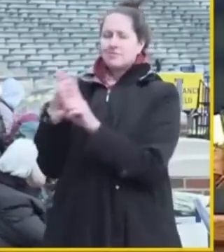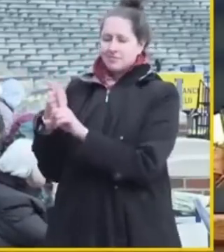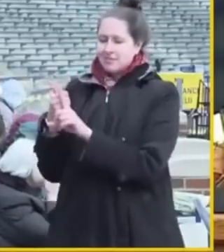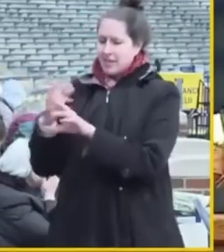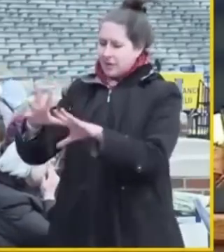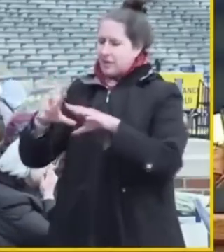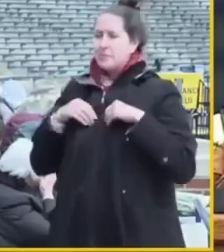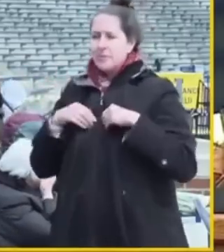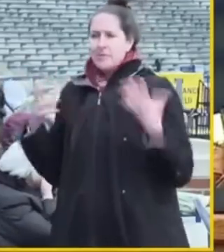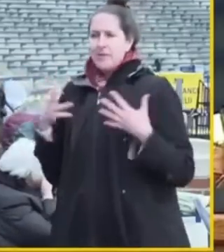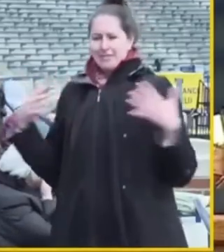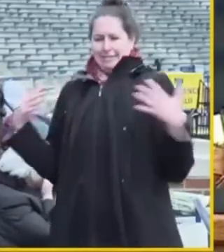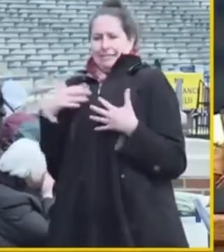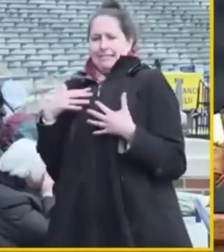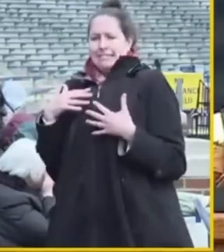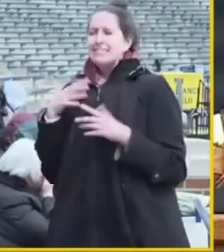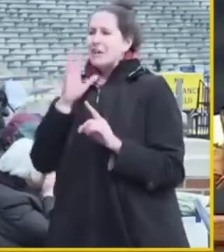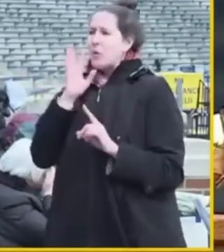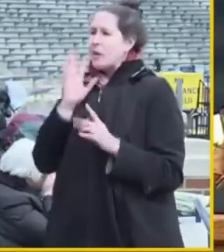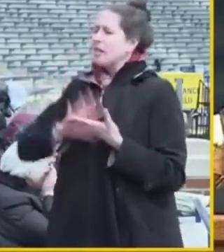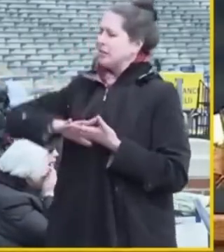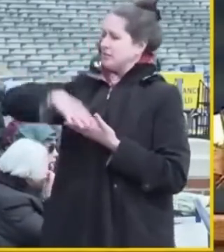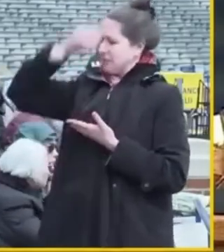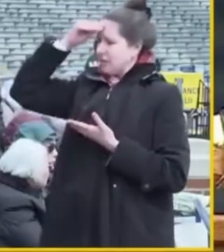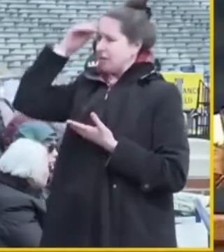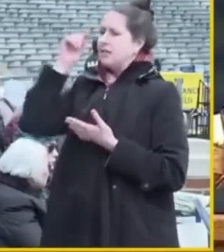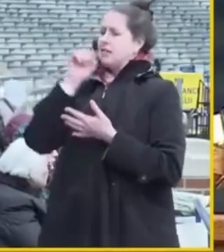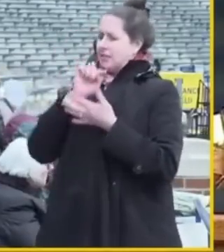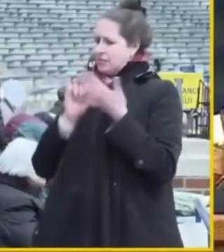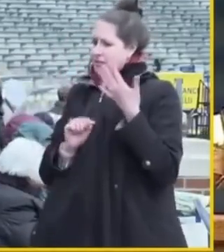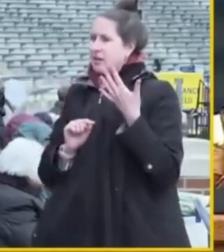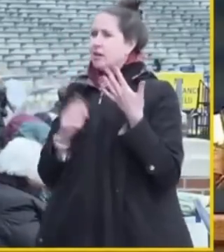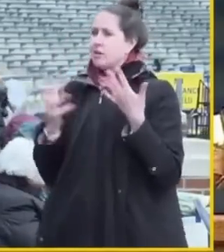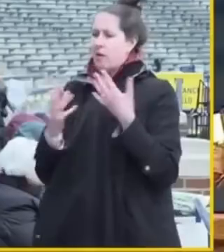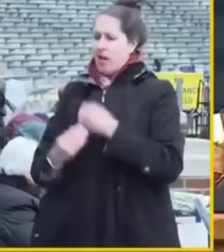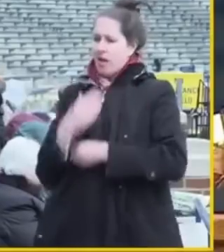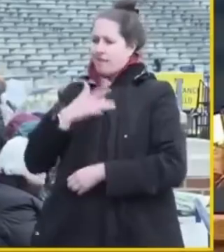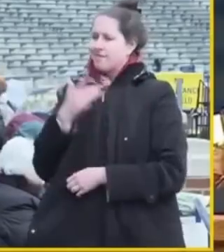you will discover the things that make you feel most alive.